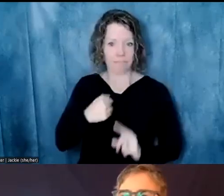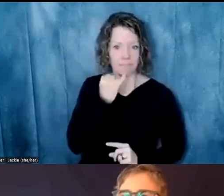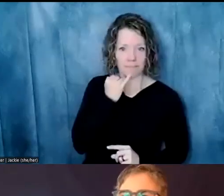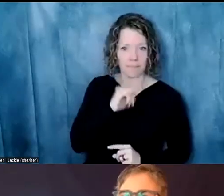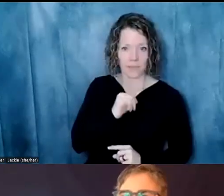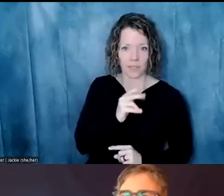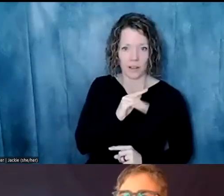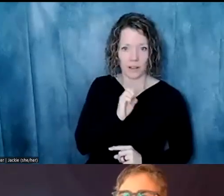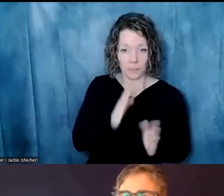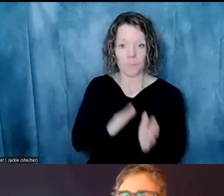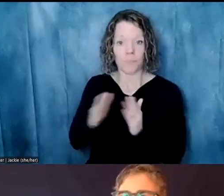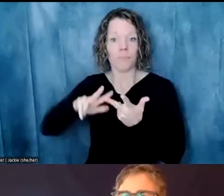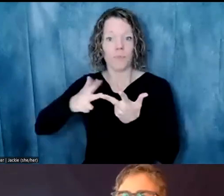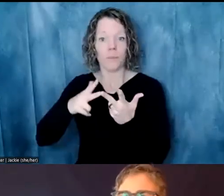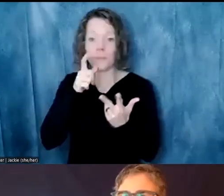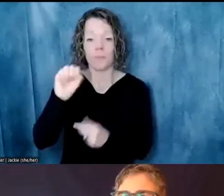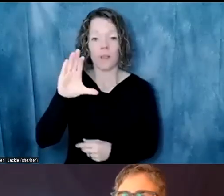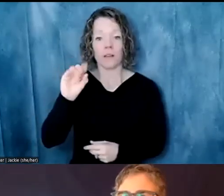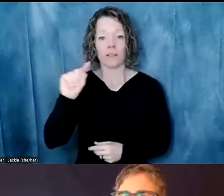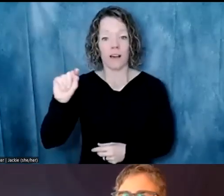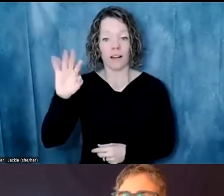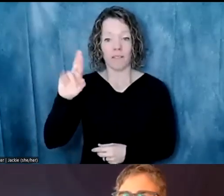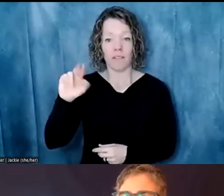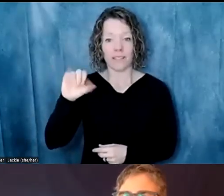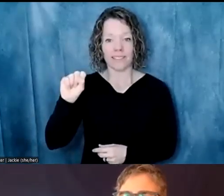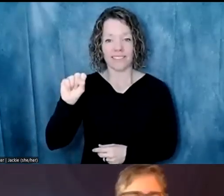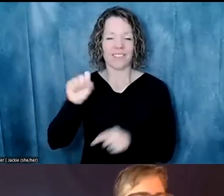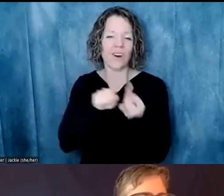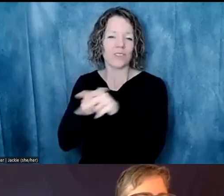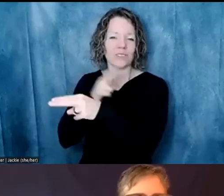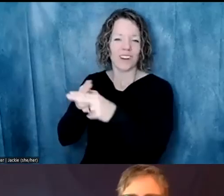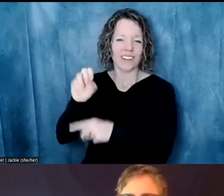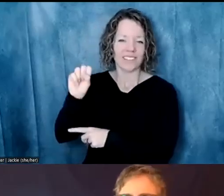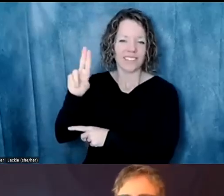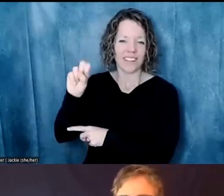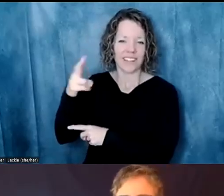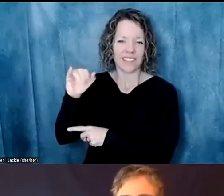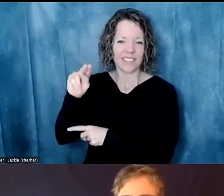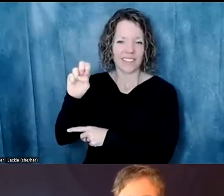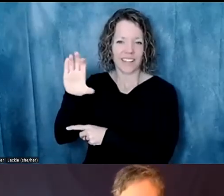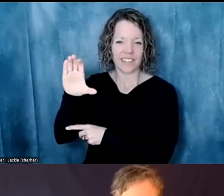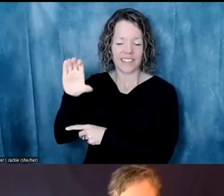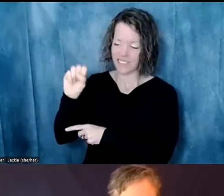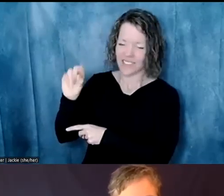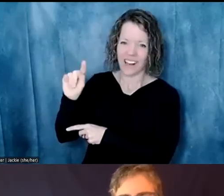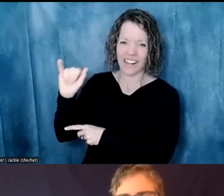panelist member. Scott is also known as Sunshine Scotty and he began working as a Certified Peer